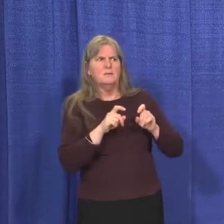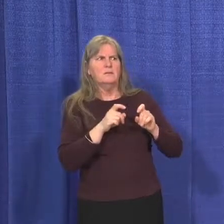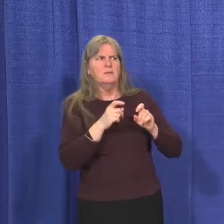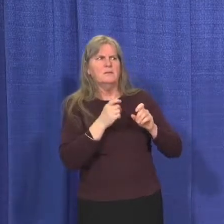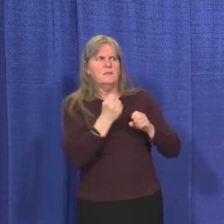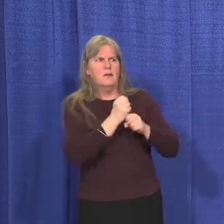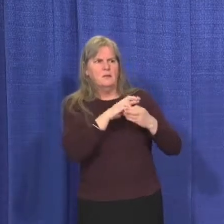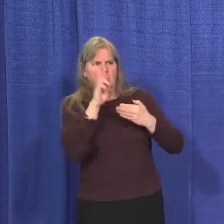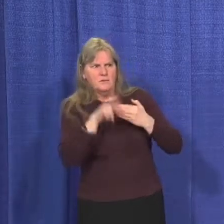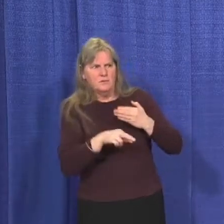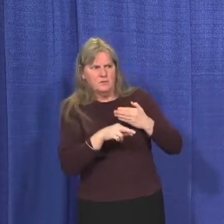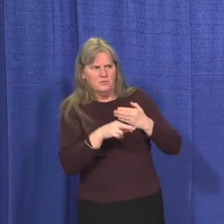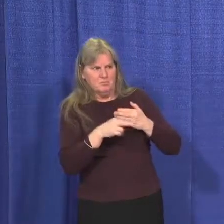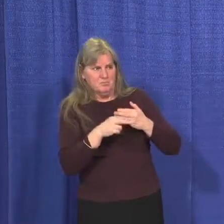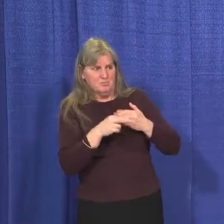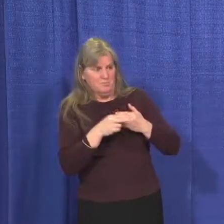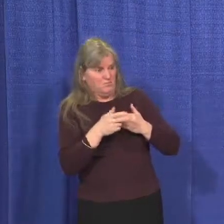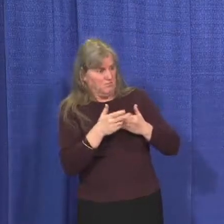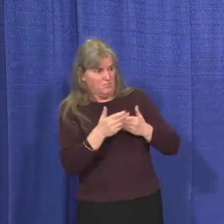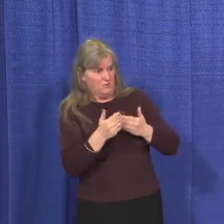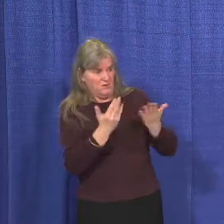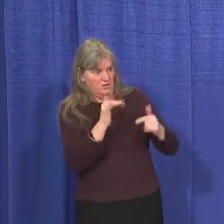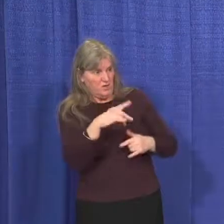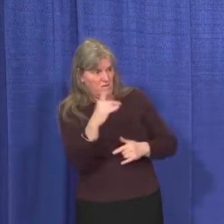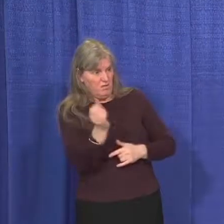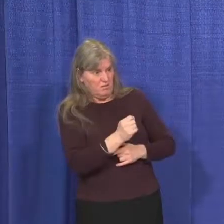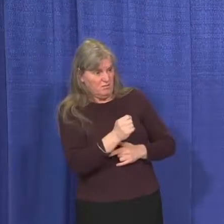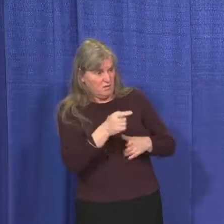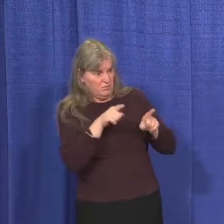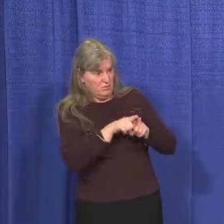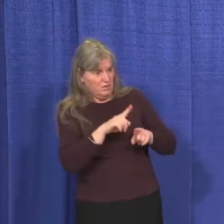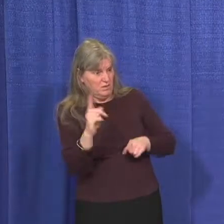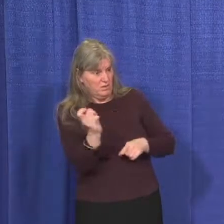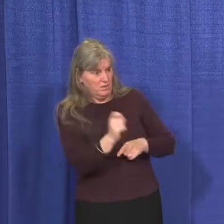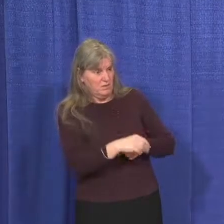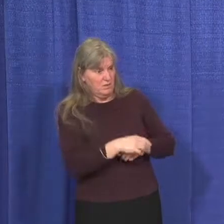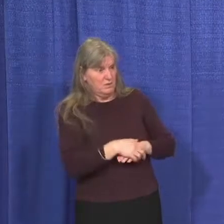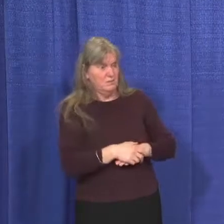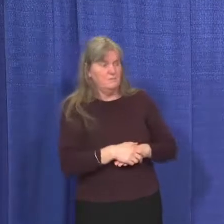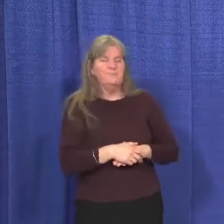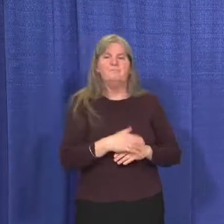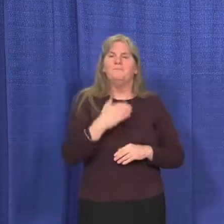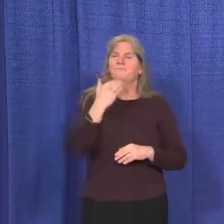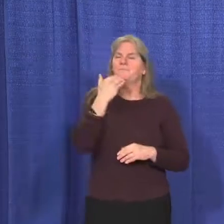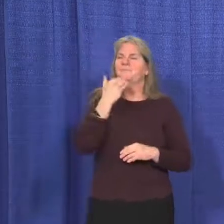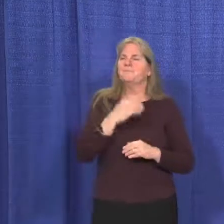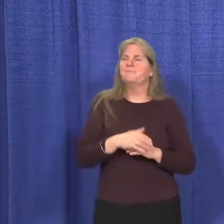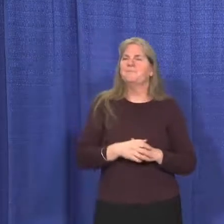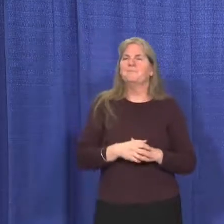Is that is -- is that something you're open to?